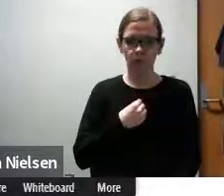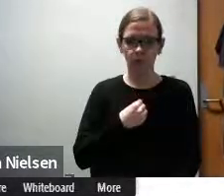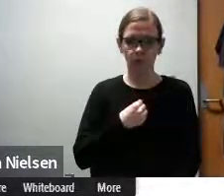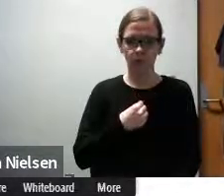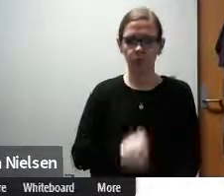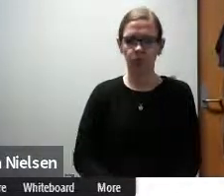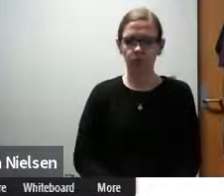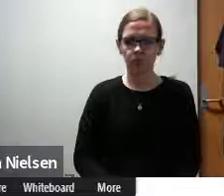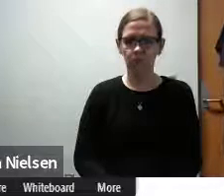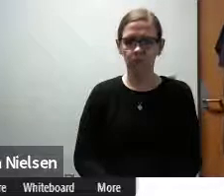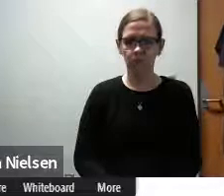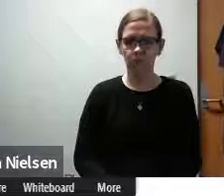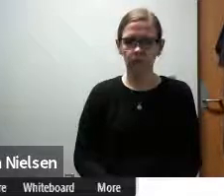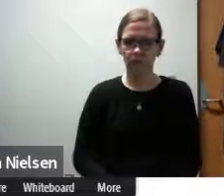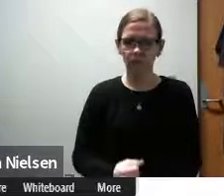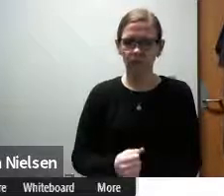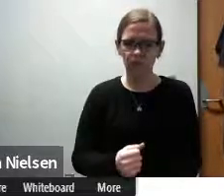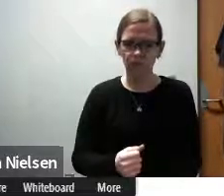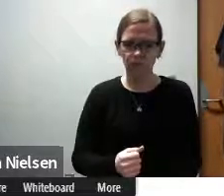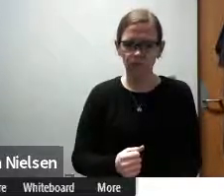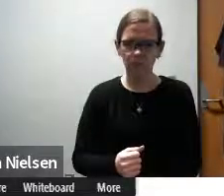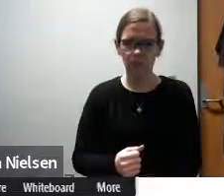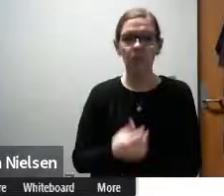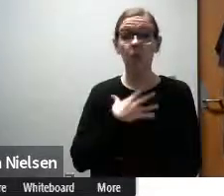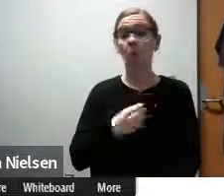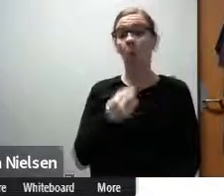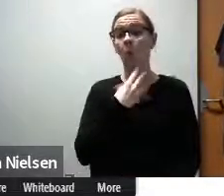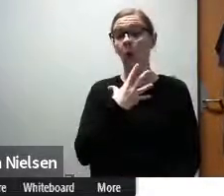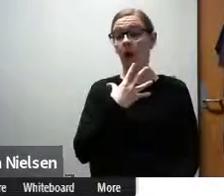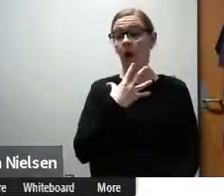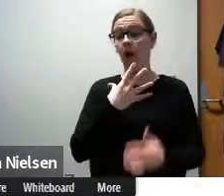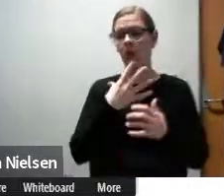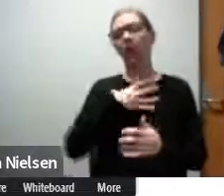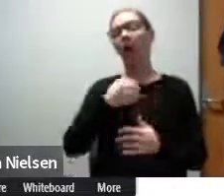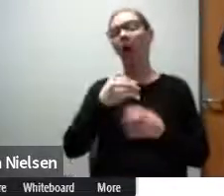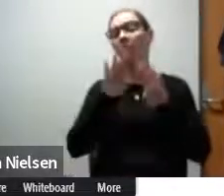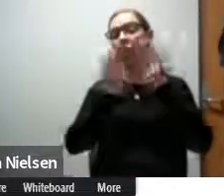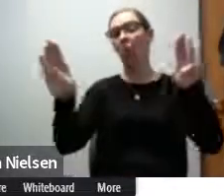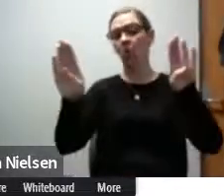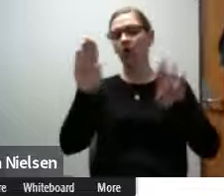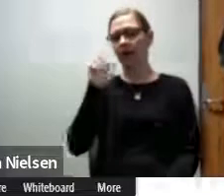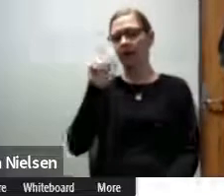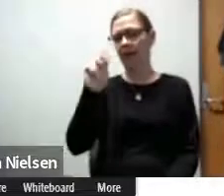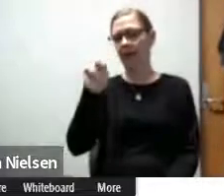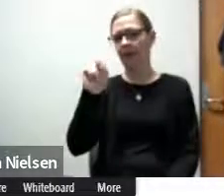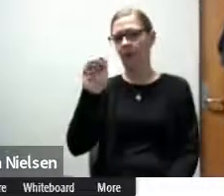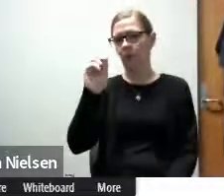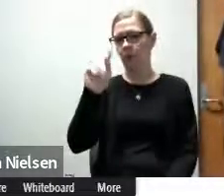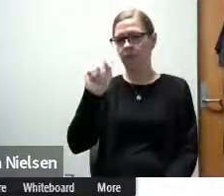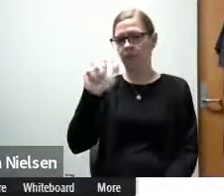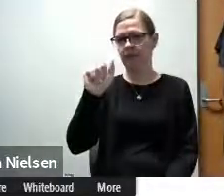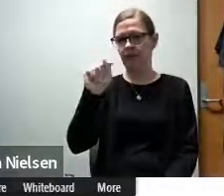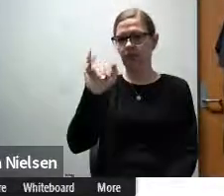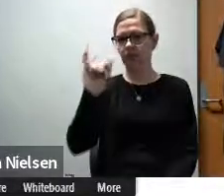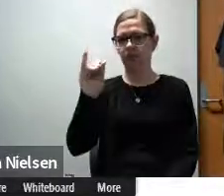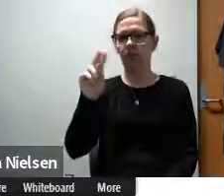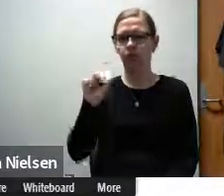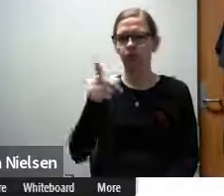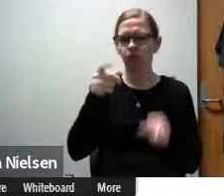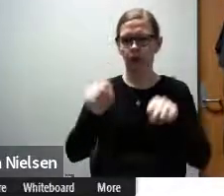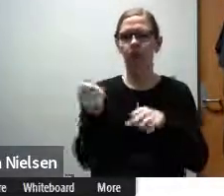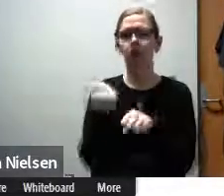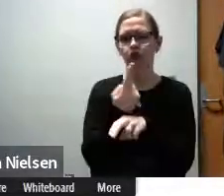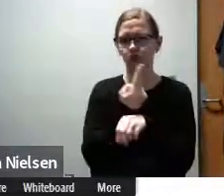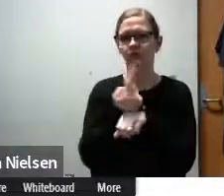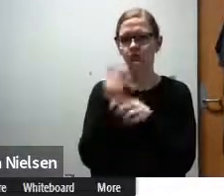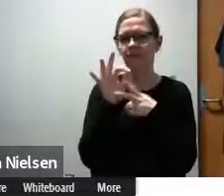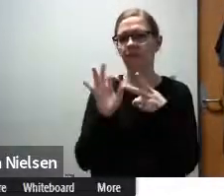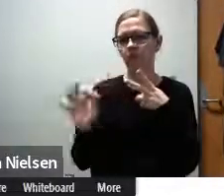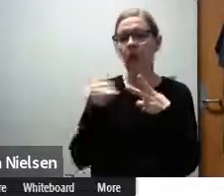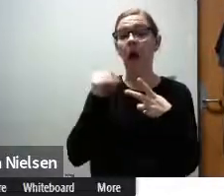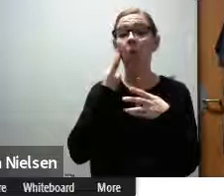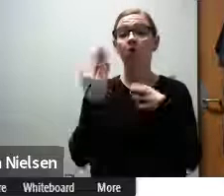Your phone to actually use this feature. I'm going to have. I'm going to share the whiteboard with us in just a minute. And I want us to actually work on the whiteboard together.